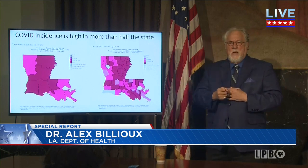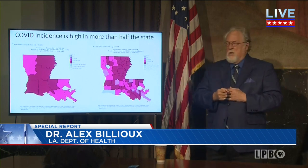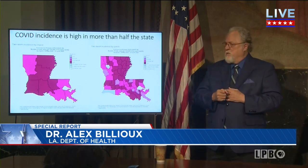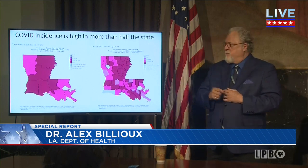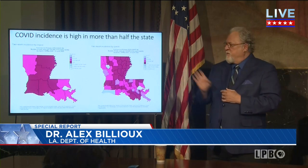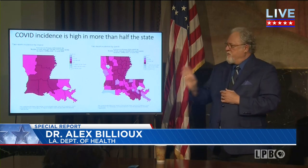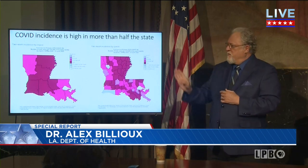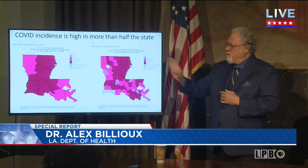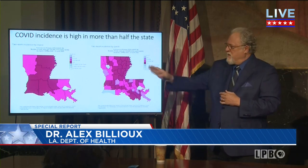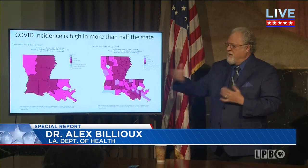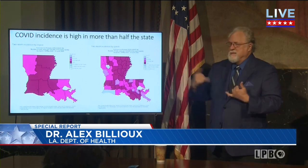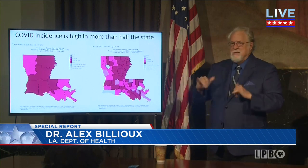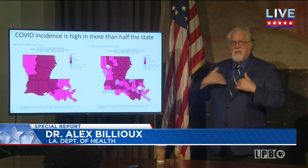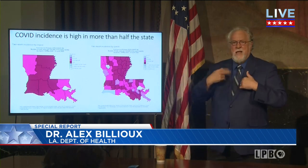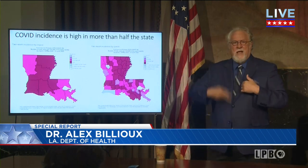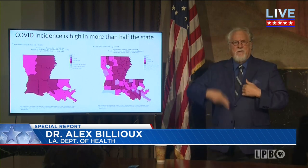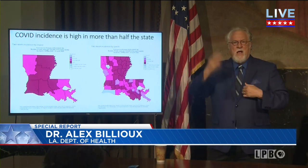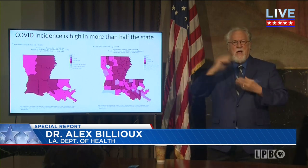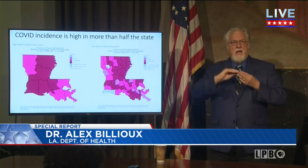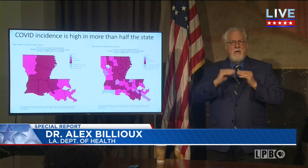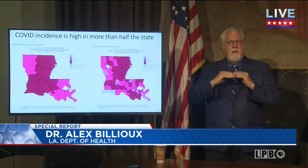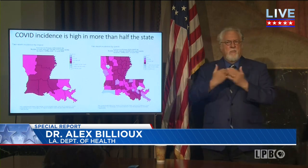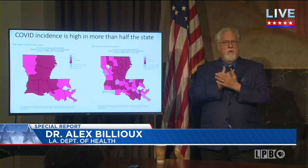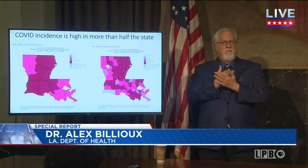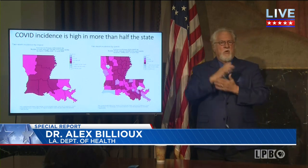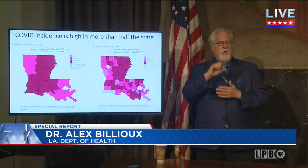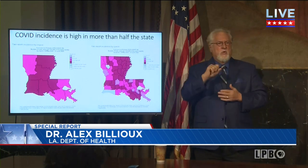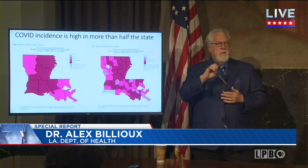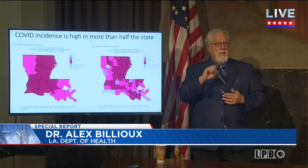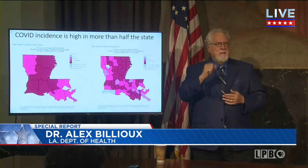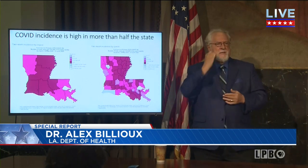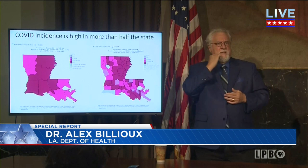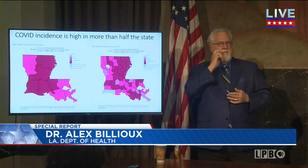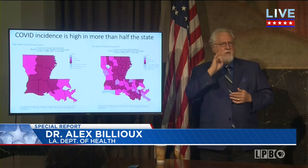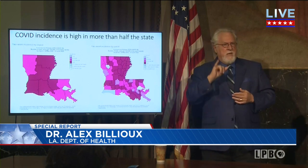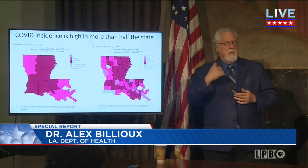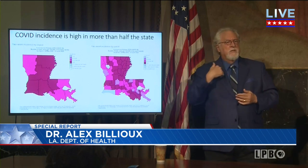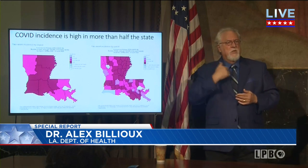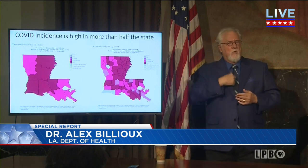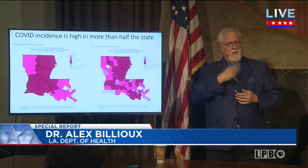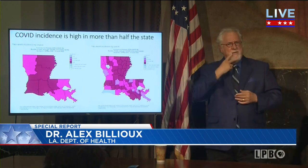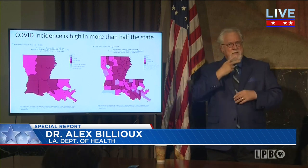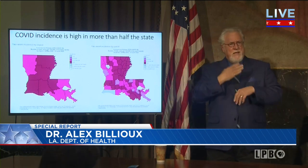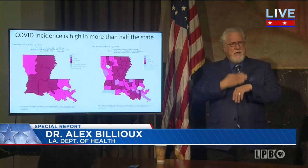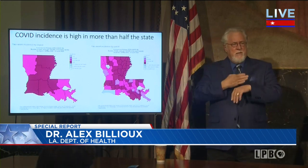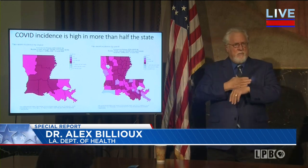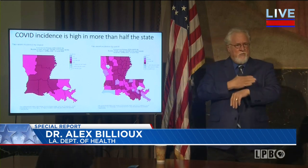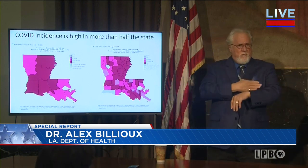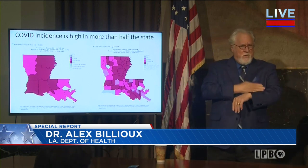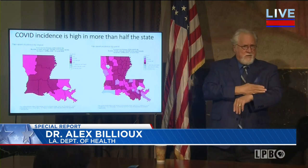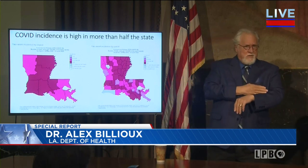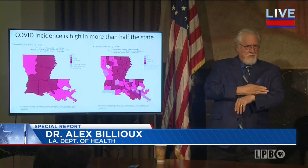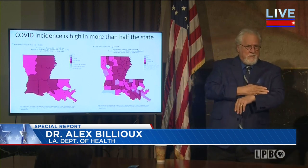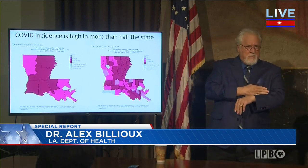THERE'S SIGNIFICANT PORTIONS THE MIDDLE SECTION OF OUR STATE NORTH AND SOUTH THAT STILL HAS A